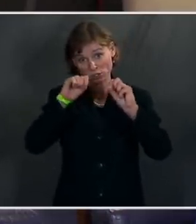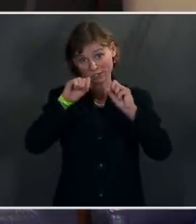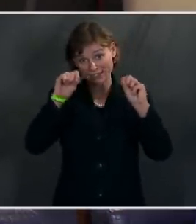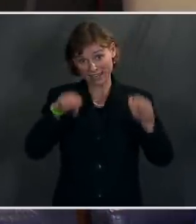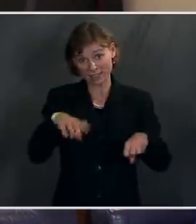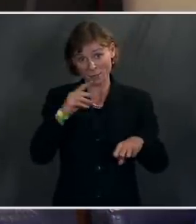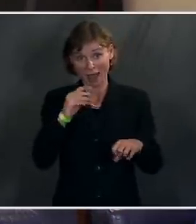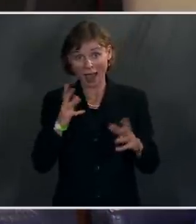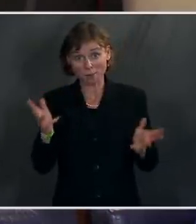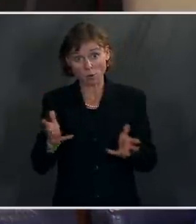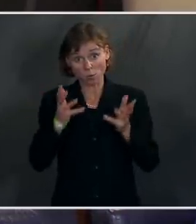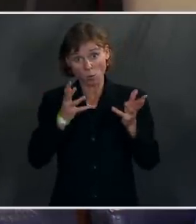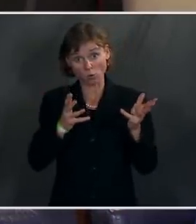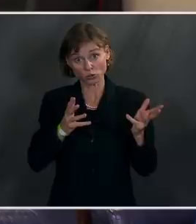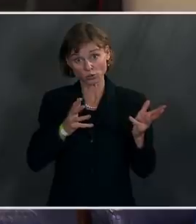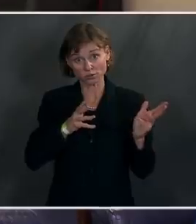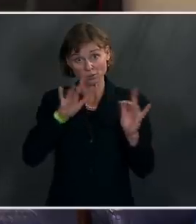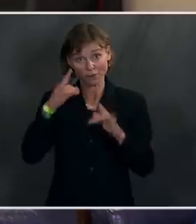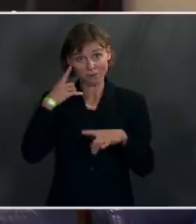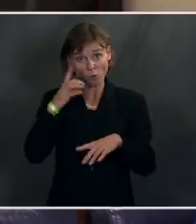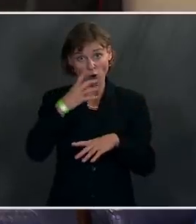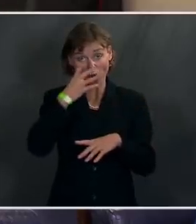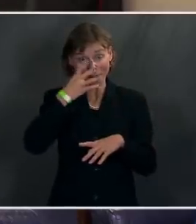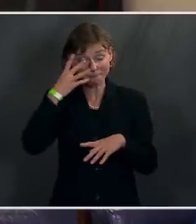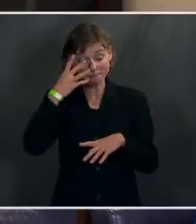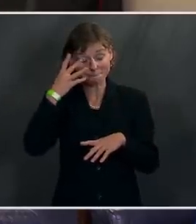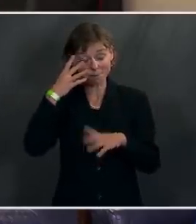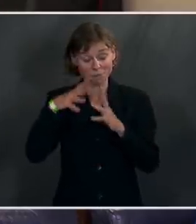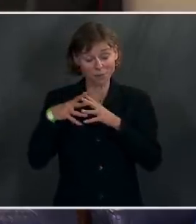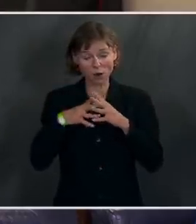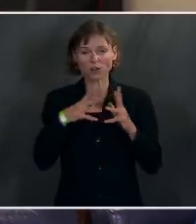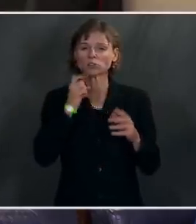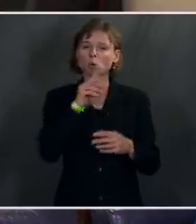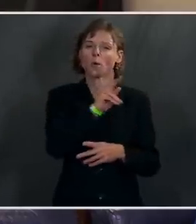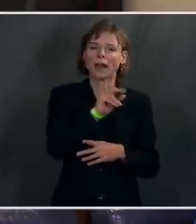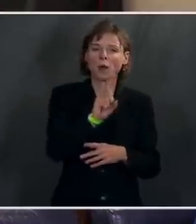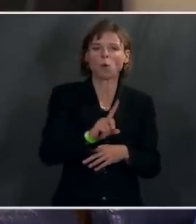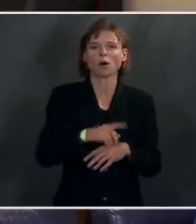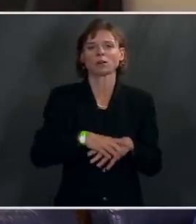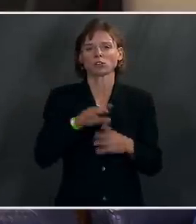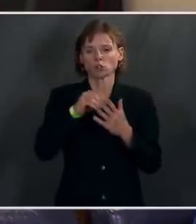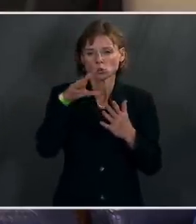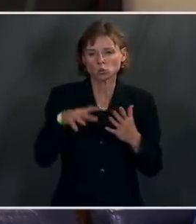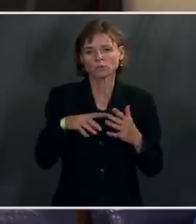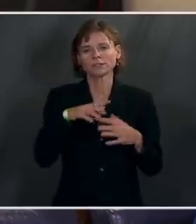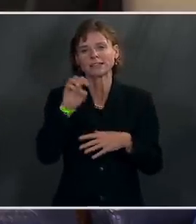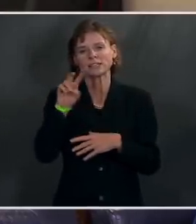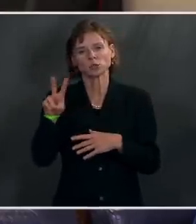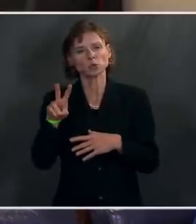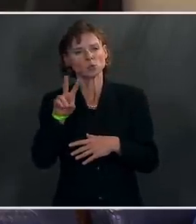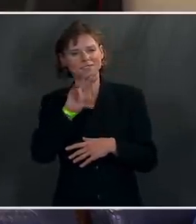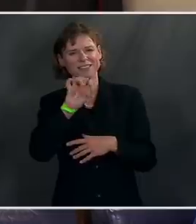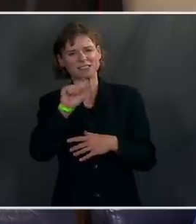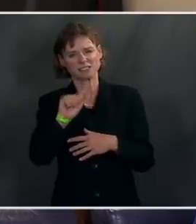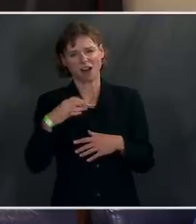Should visa applicants send in the Okay one, the student visa program, should they take this as a sign